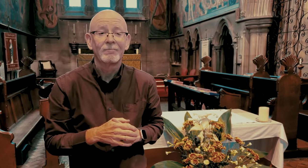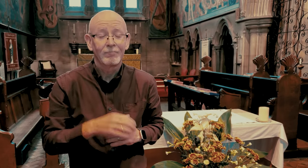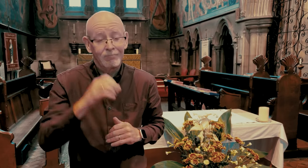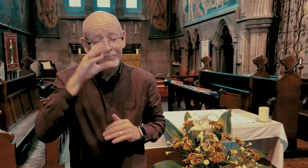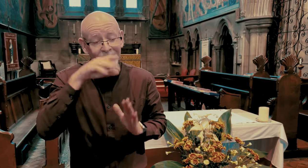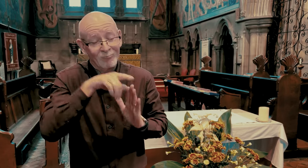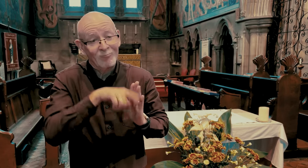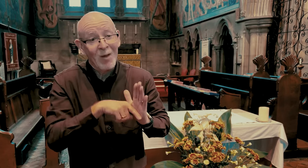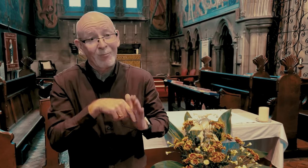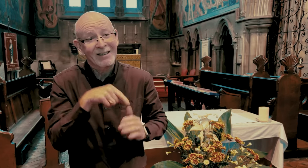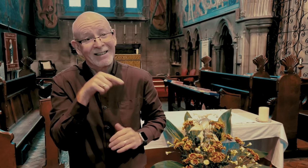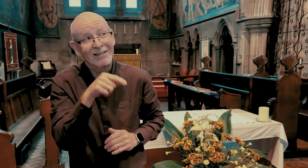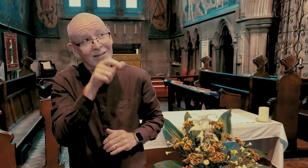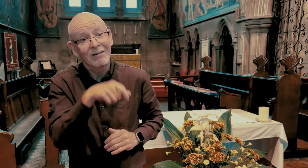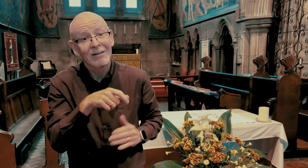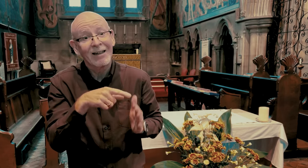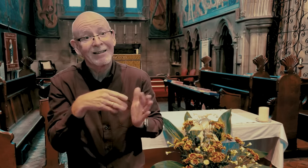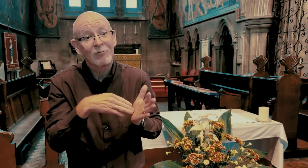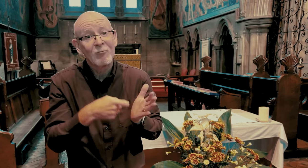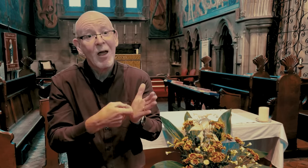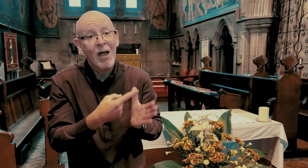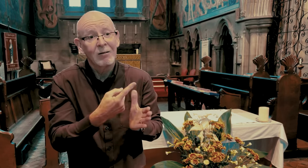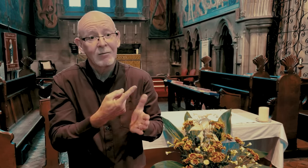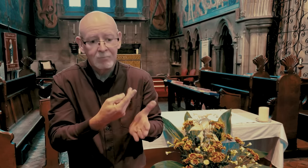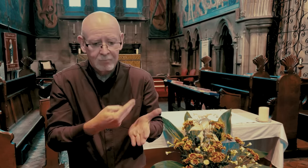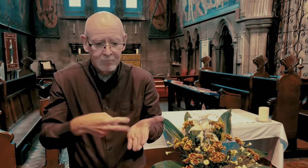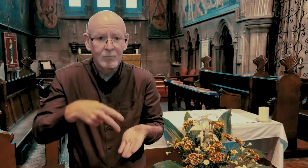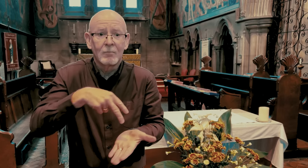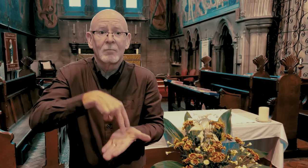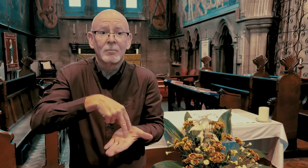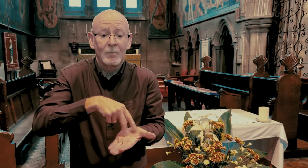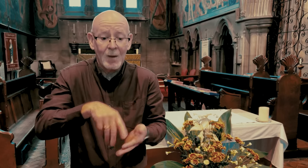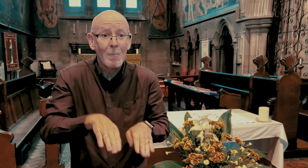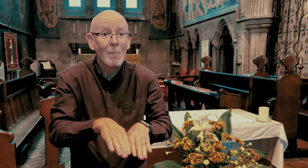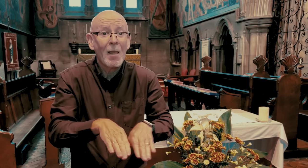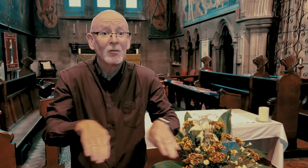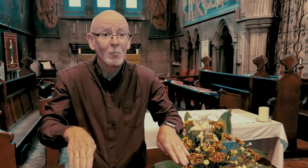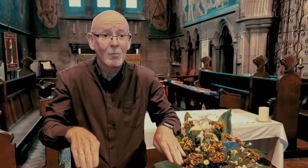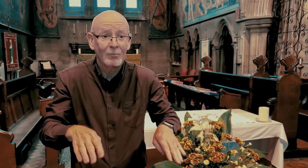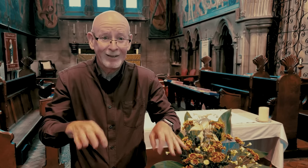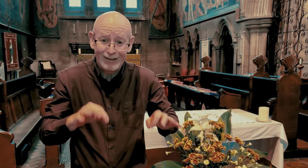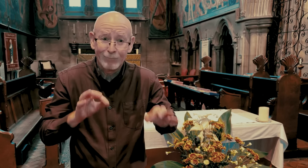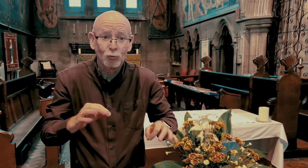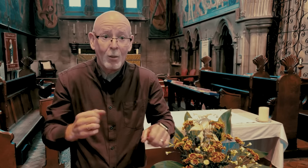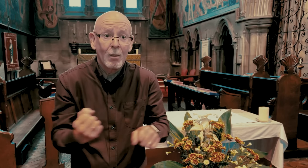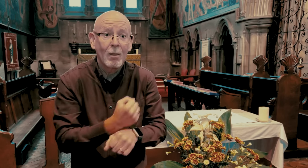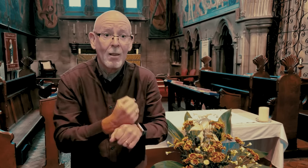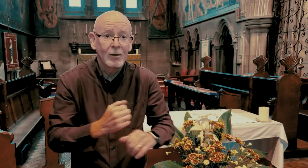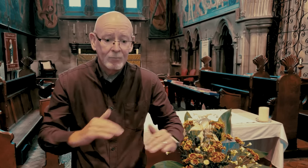The scribe Ezra stood on the wooden platform that had been made for the purpose.